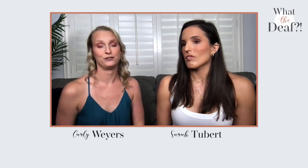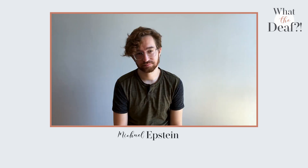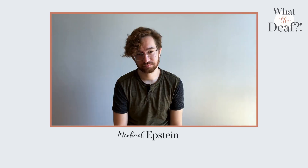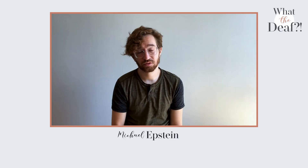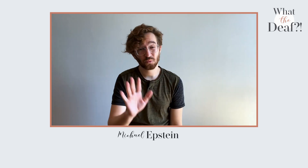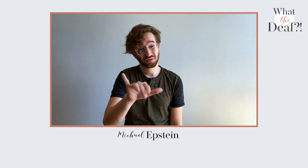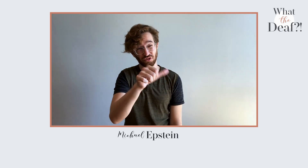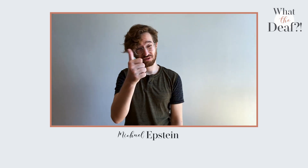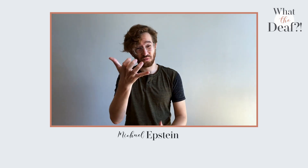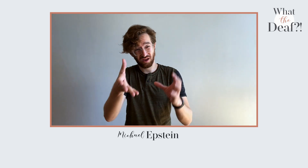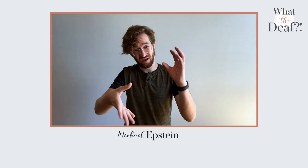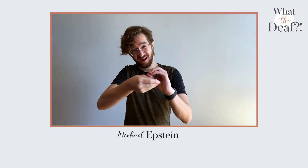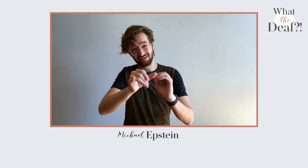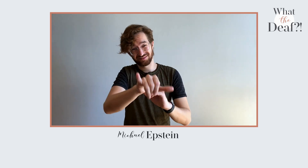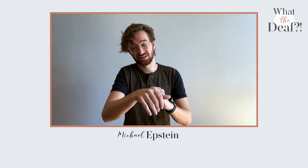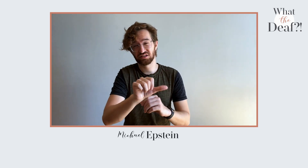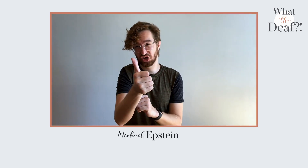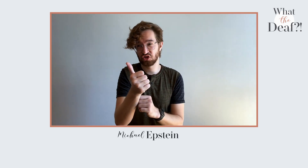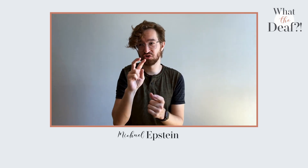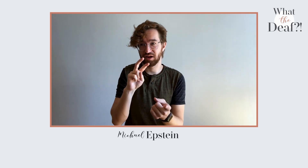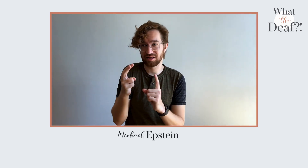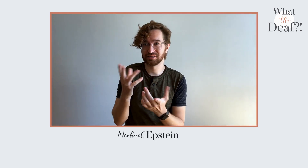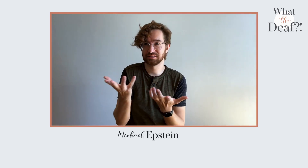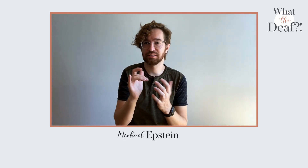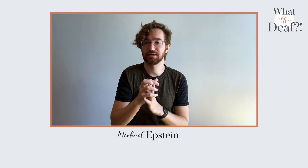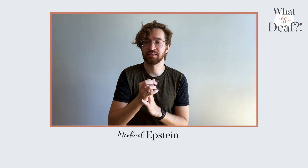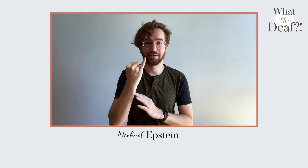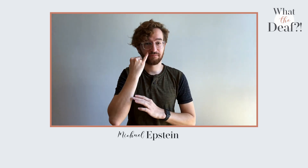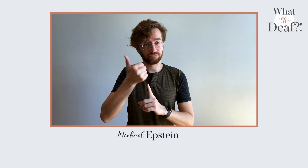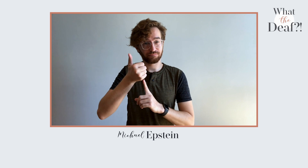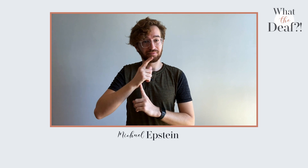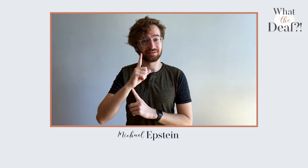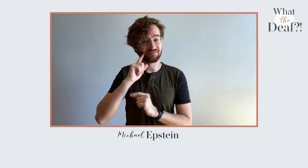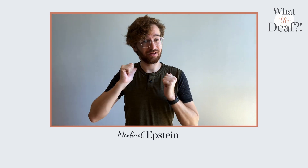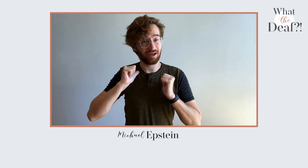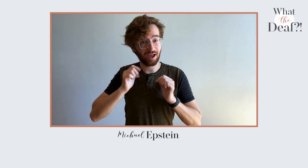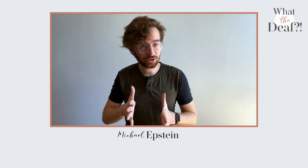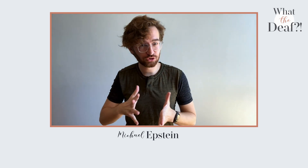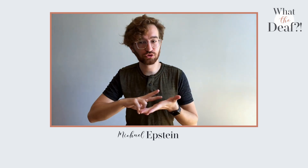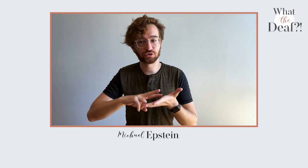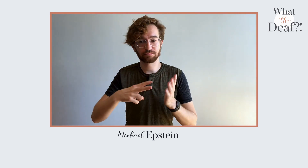Well, the other thing that I wanted to add to that, maybe another perspective, let's say you have a deaf actor